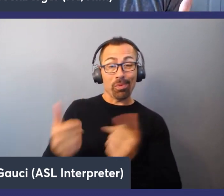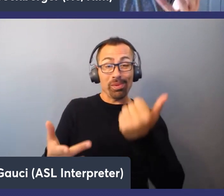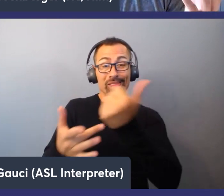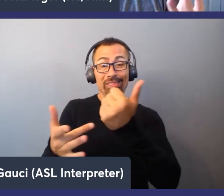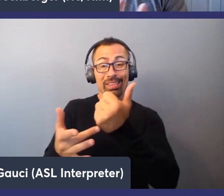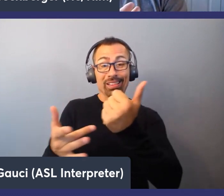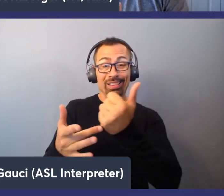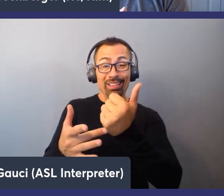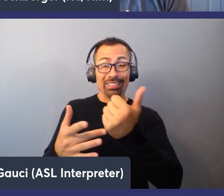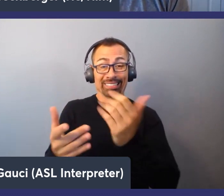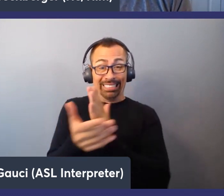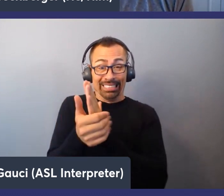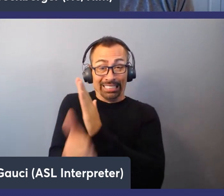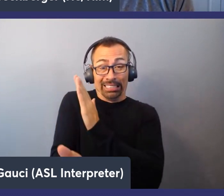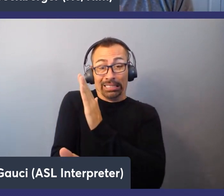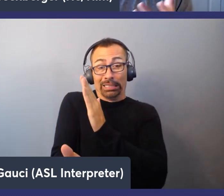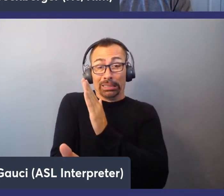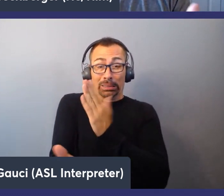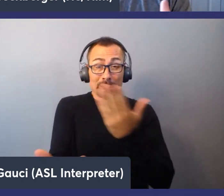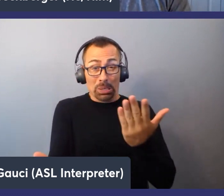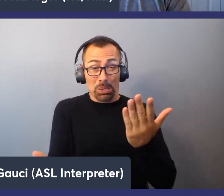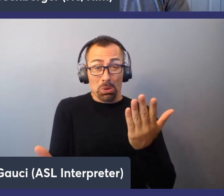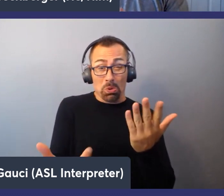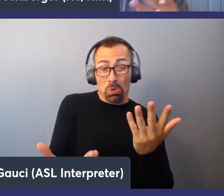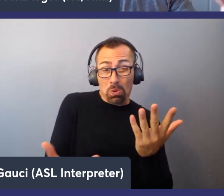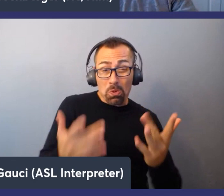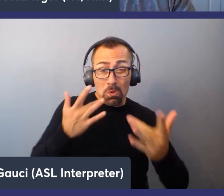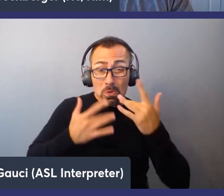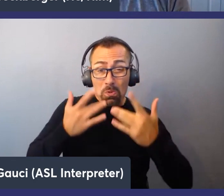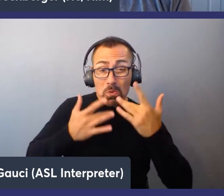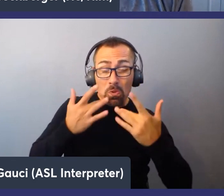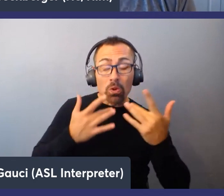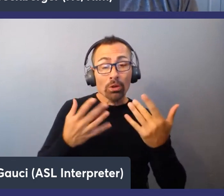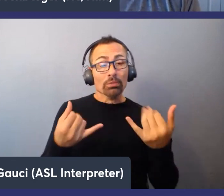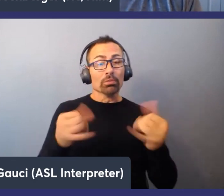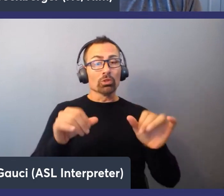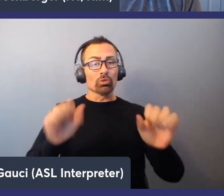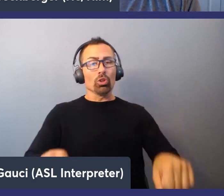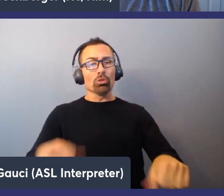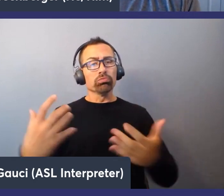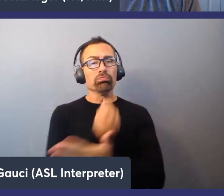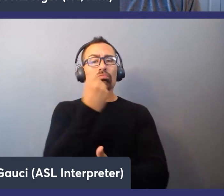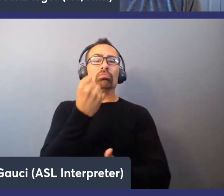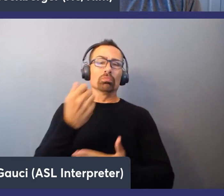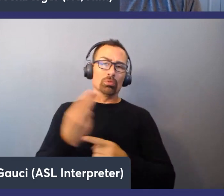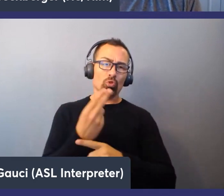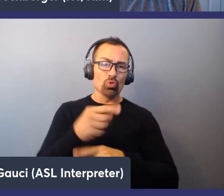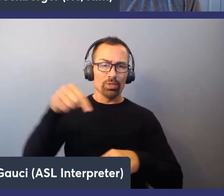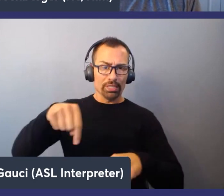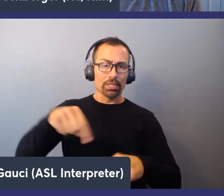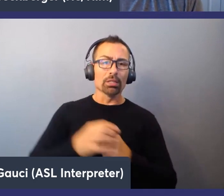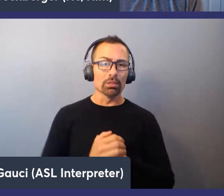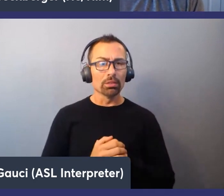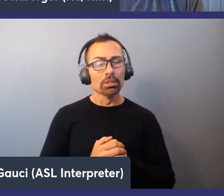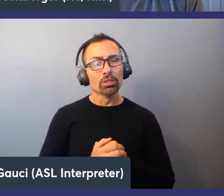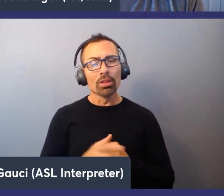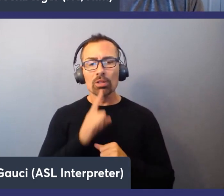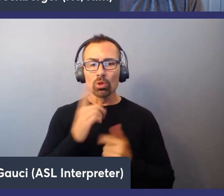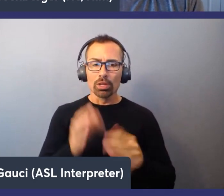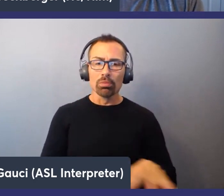or technically up to speed to some others, being able to allow them to use this as well is really a key driver that we were looking for.